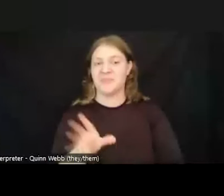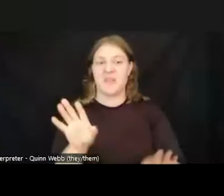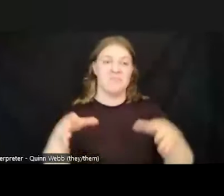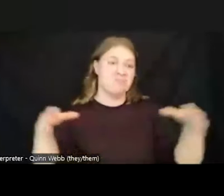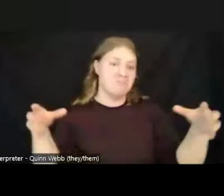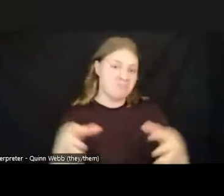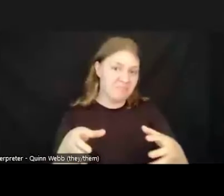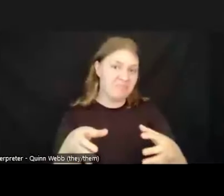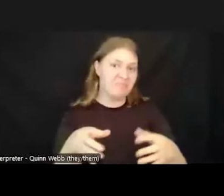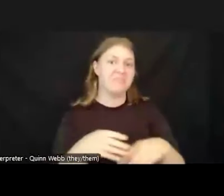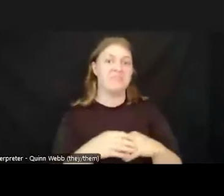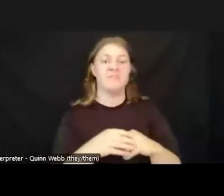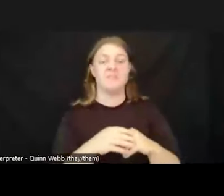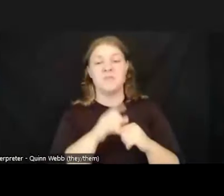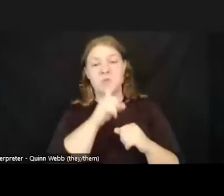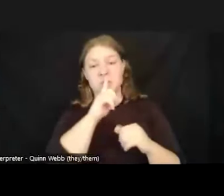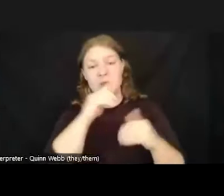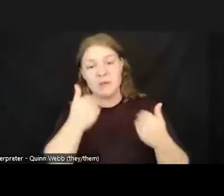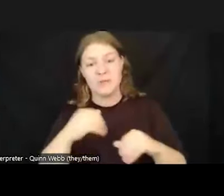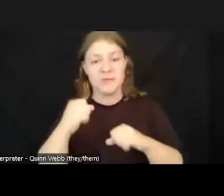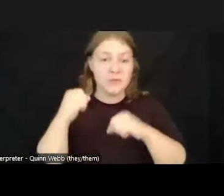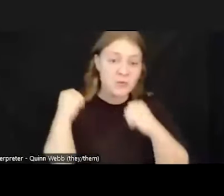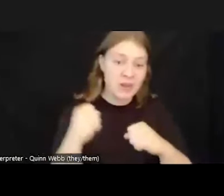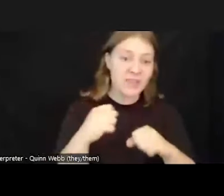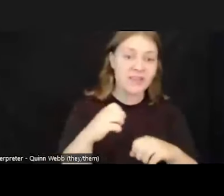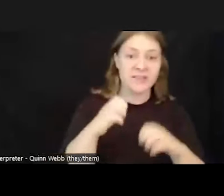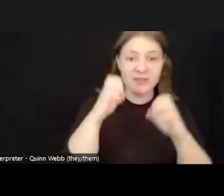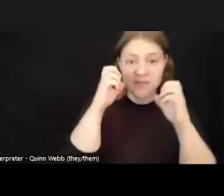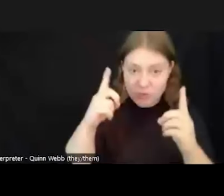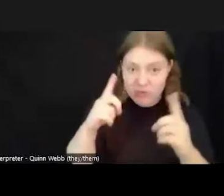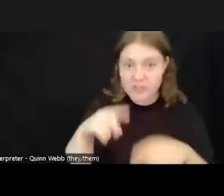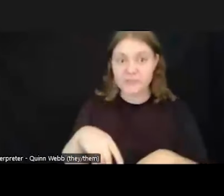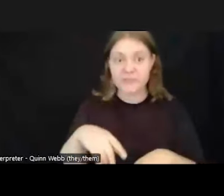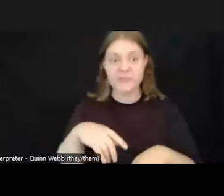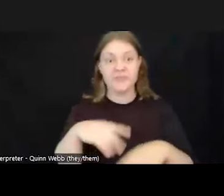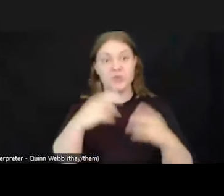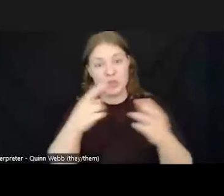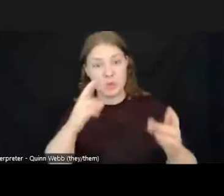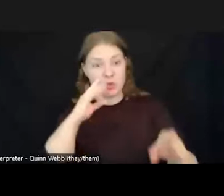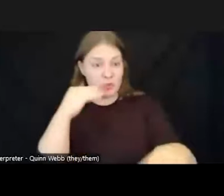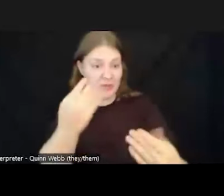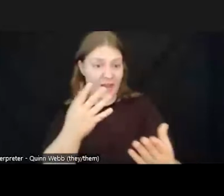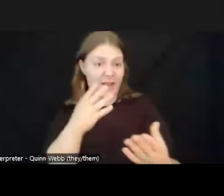to really strengthen educate provide resources for and fight on behalf the communities that we